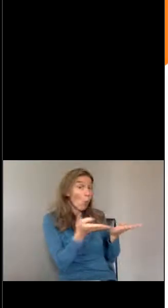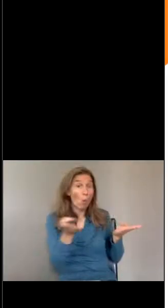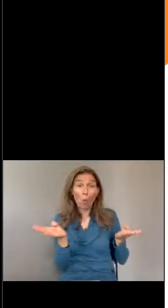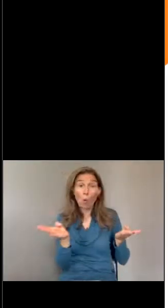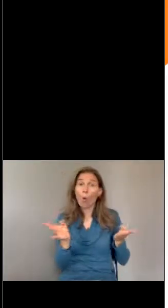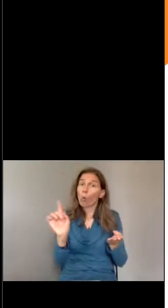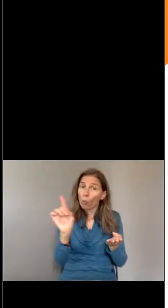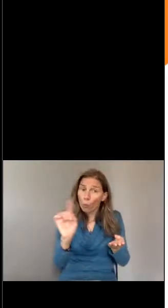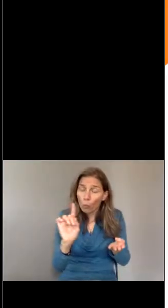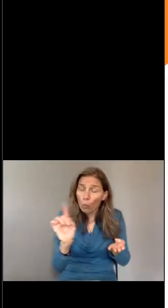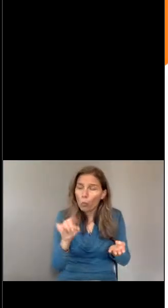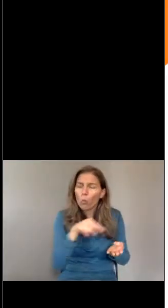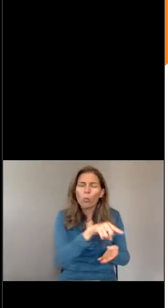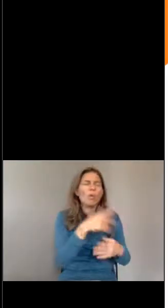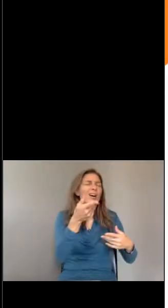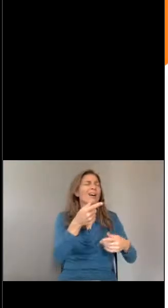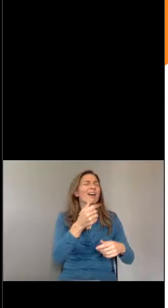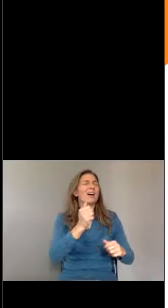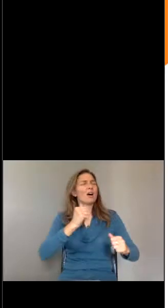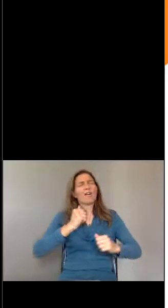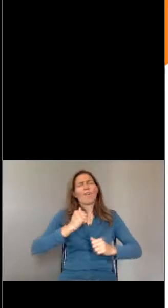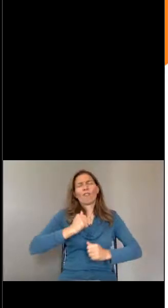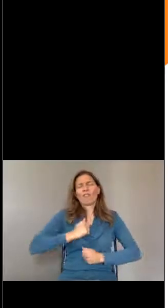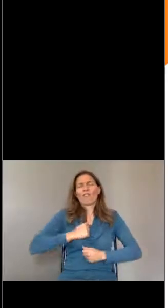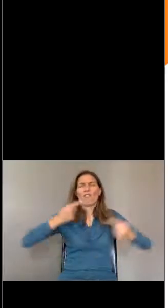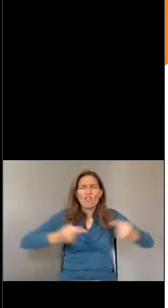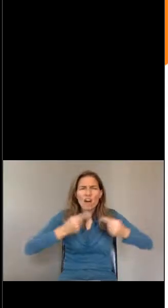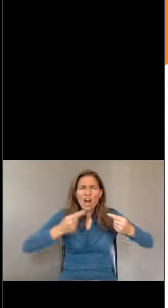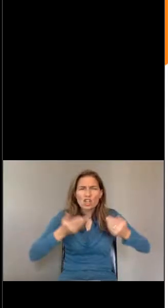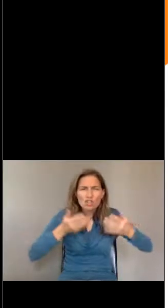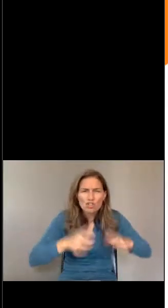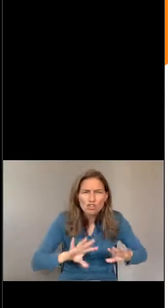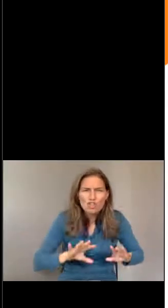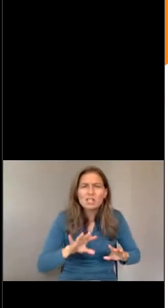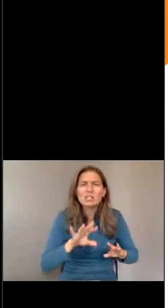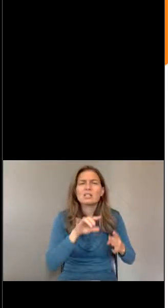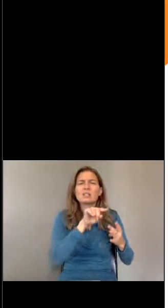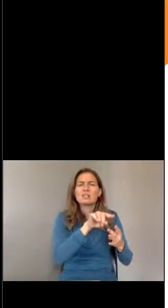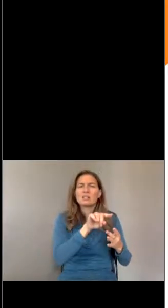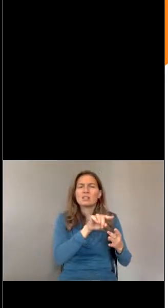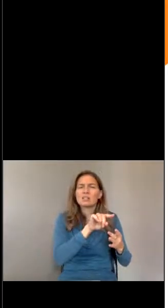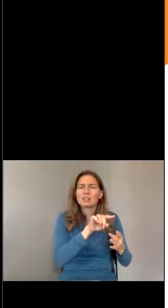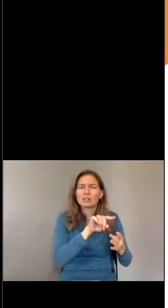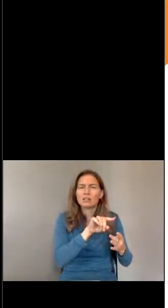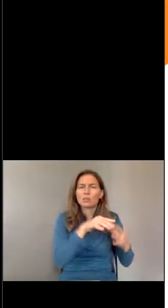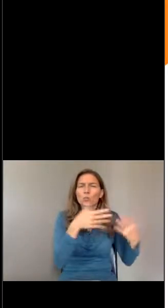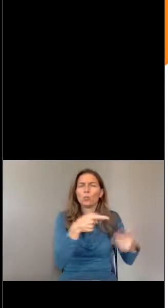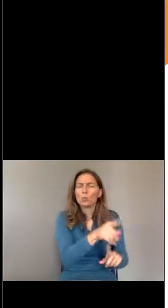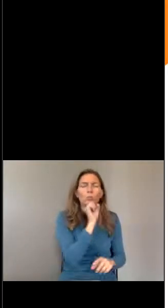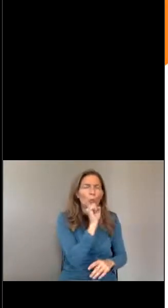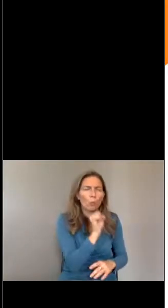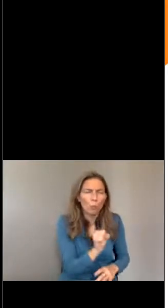who are veterans or in the old age. These two schemes are basically very specific.